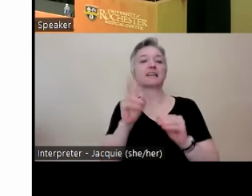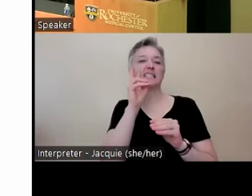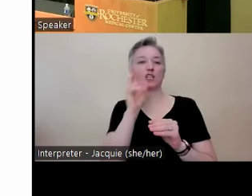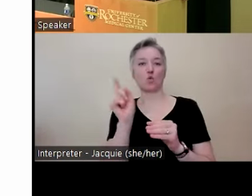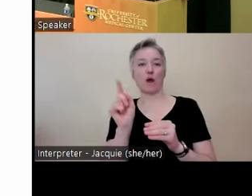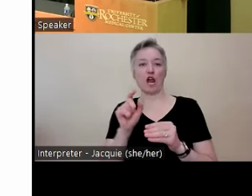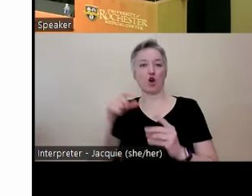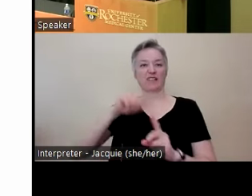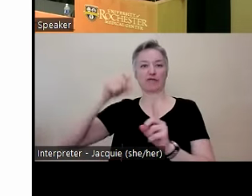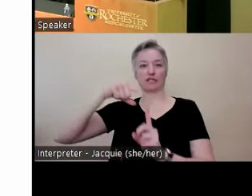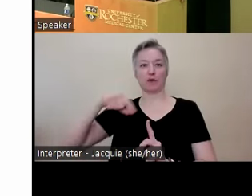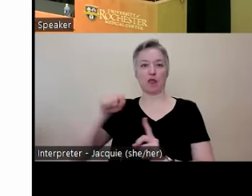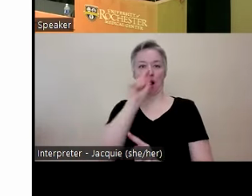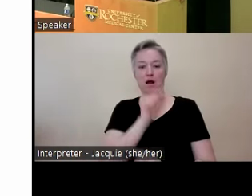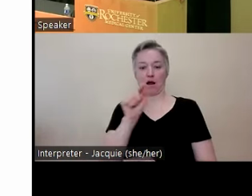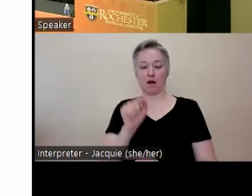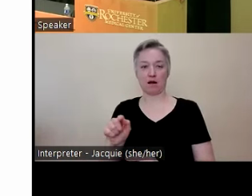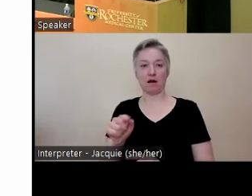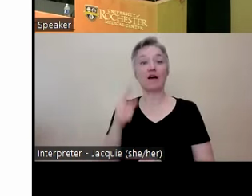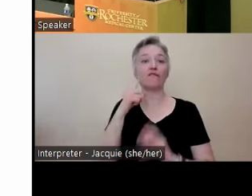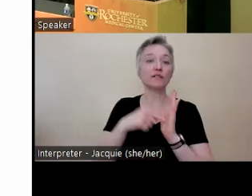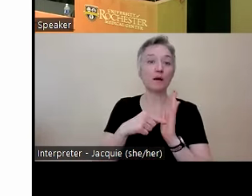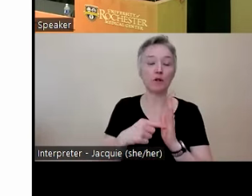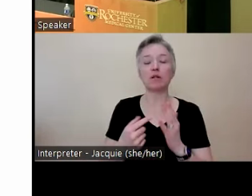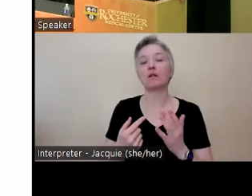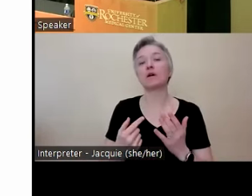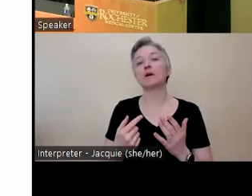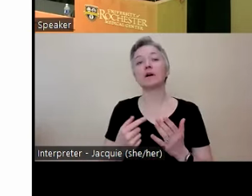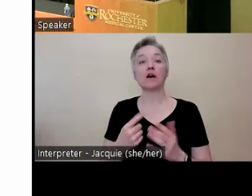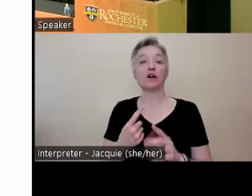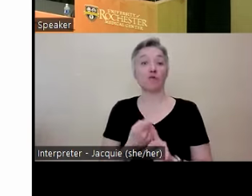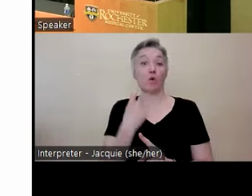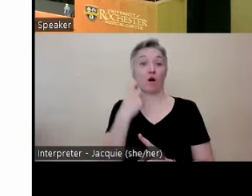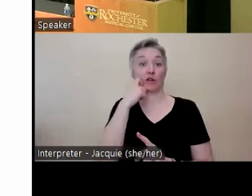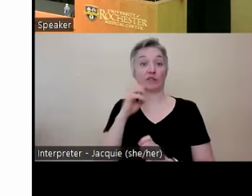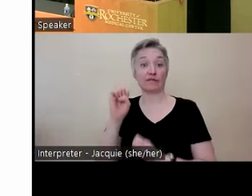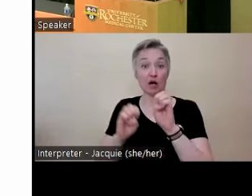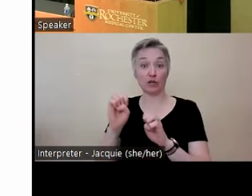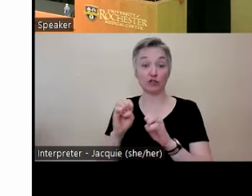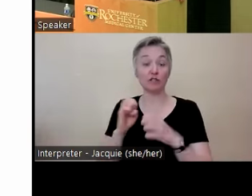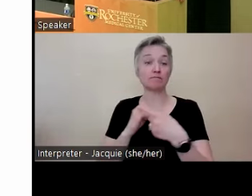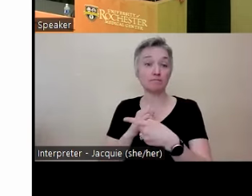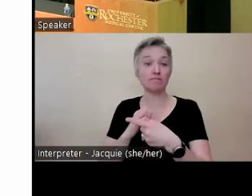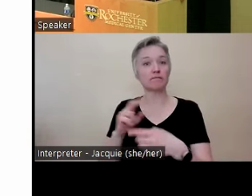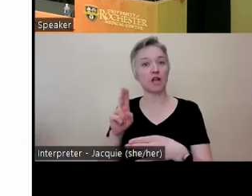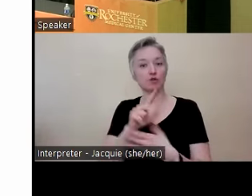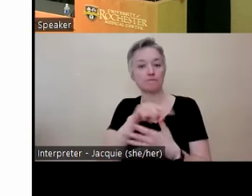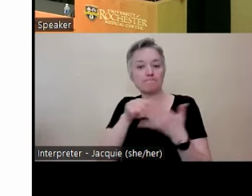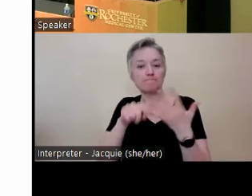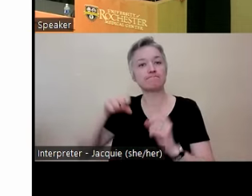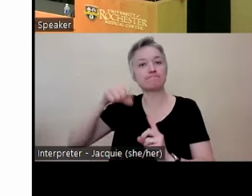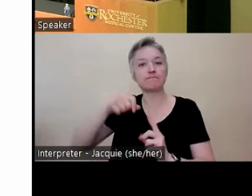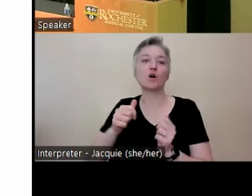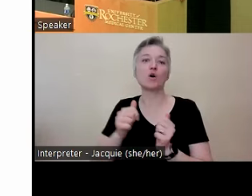are some stimuli that I could plot from a recent evaluation with a 15-year-old non-binary patient